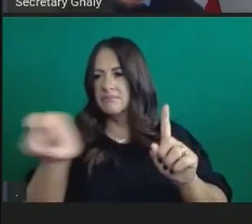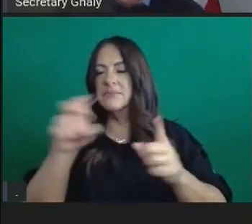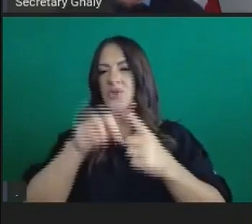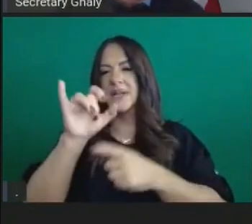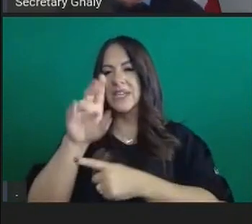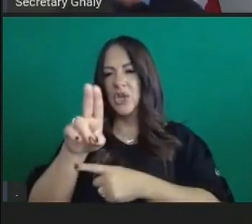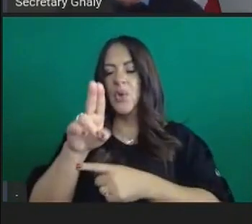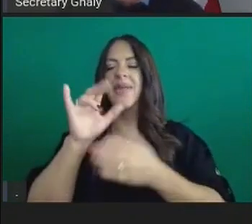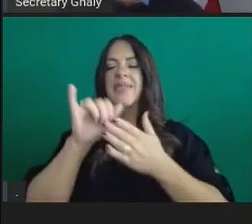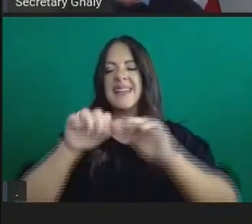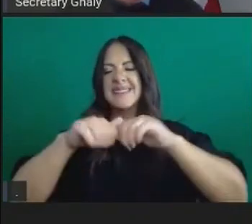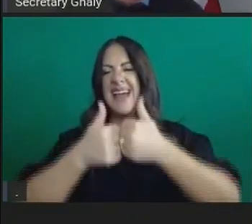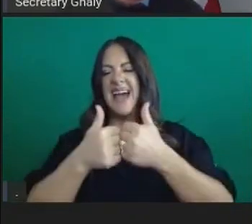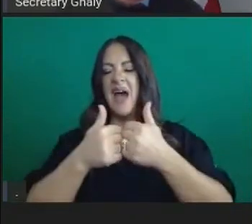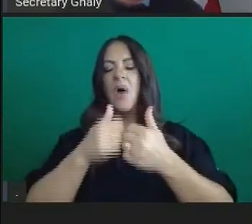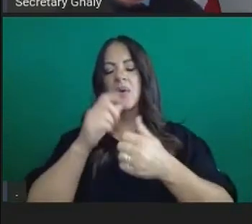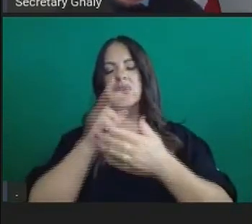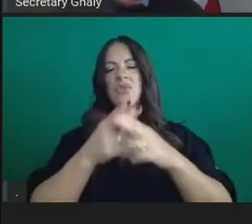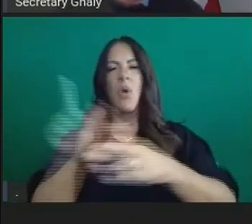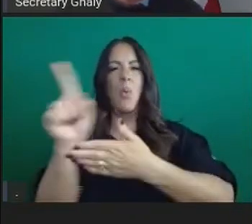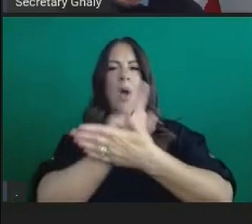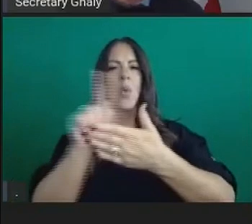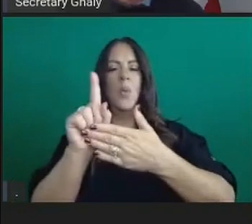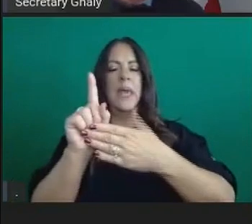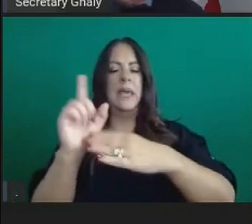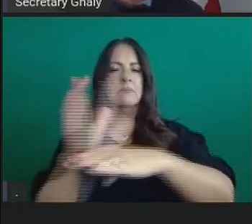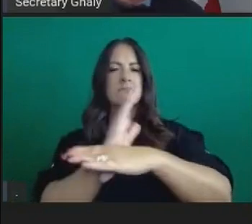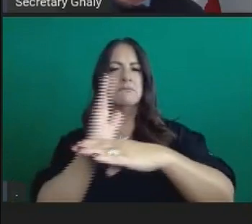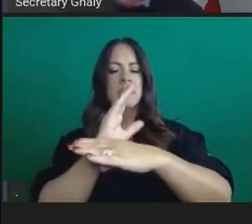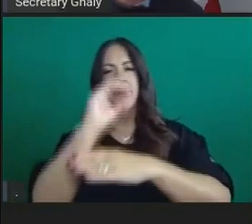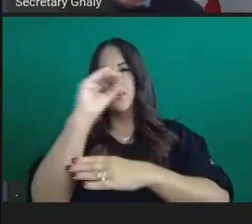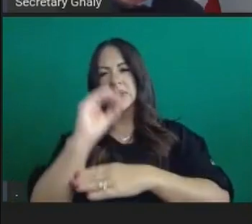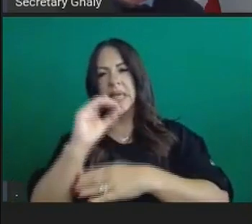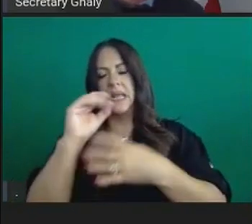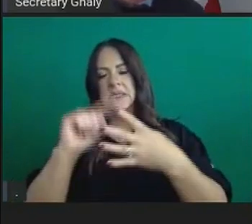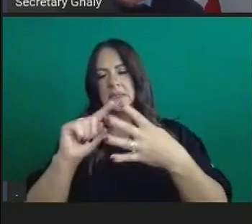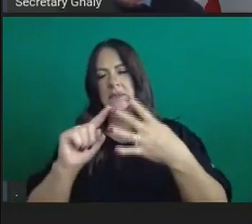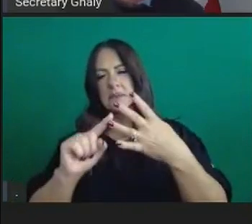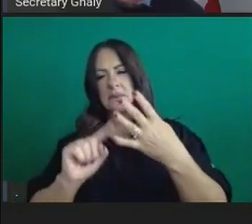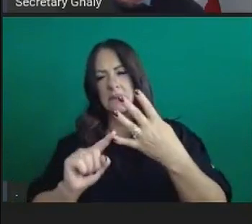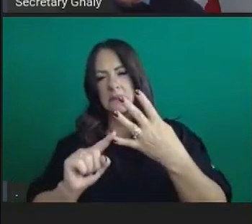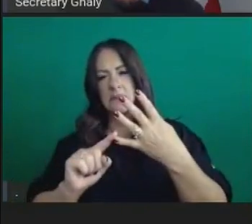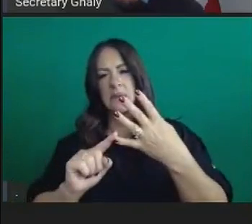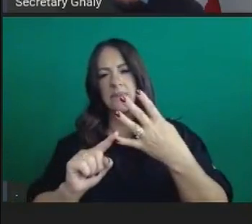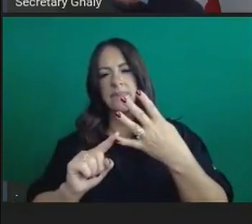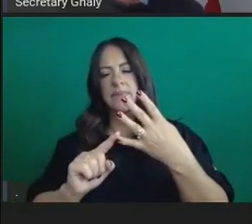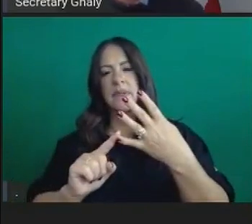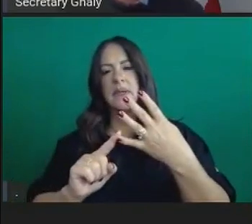HAVE SEEN DEPENDING ON THE REGION WILL END UP IN THE ICU A FEW DAYS AFTER THAT.